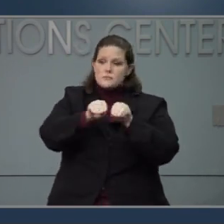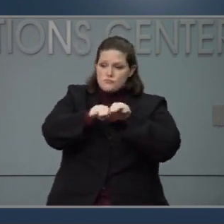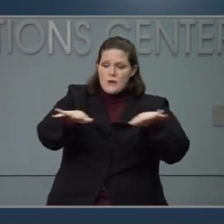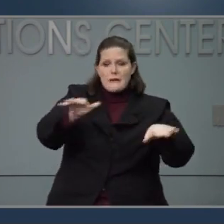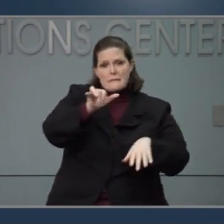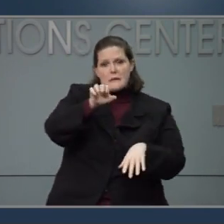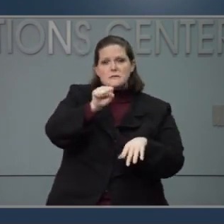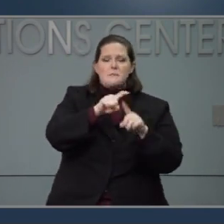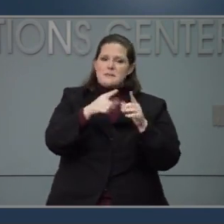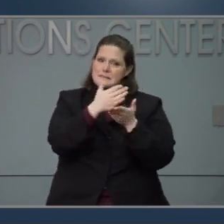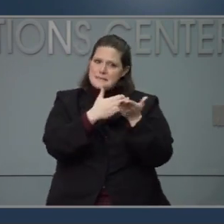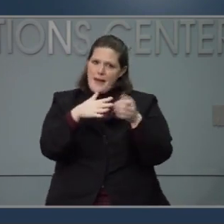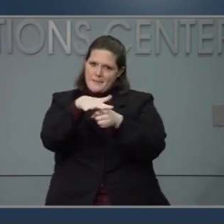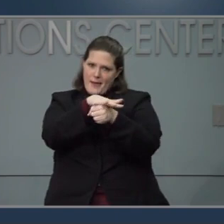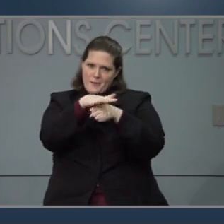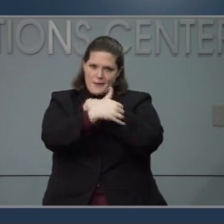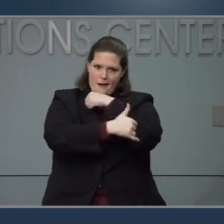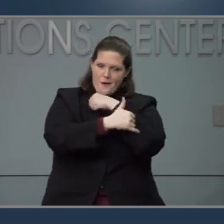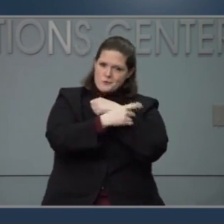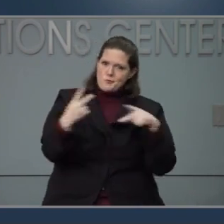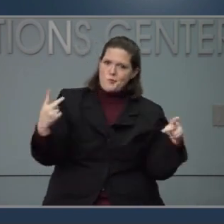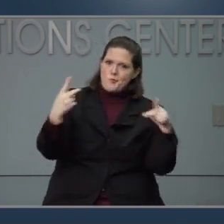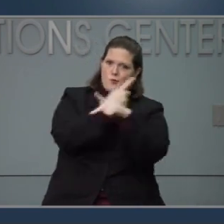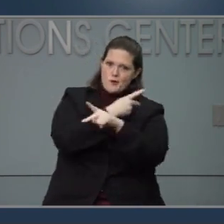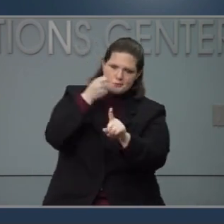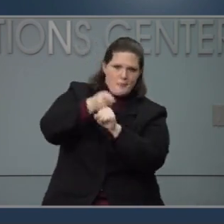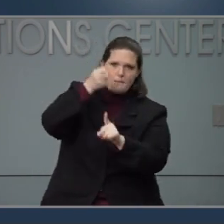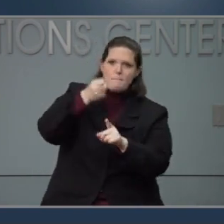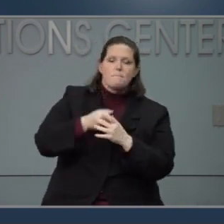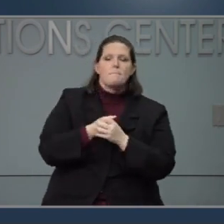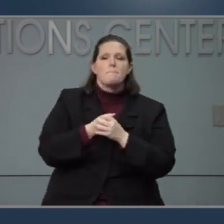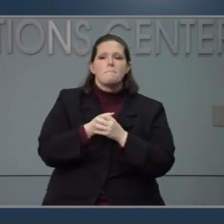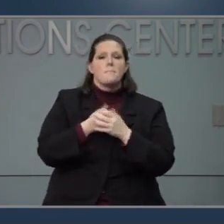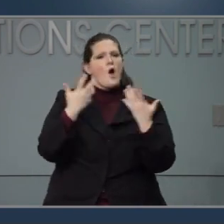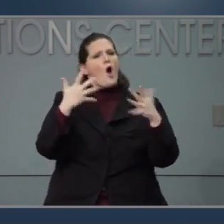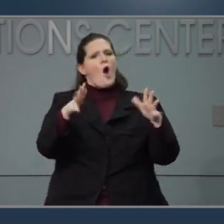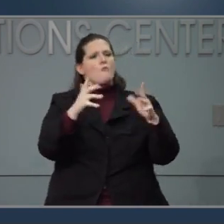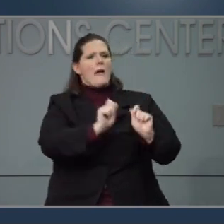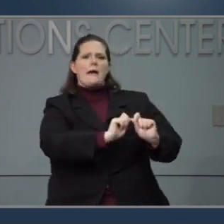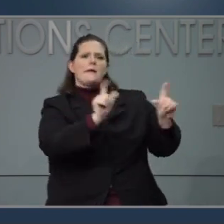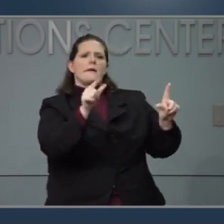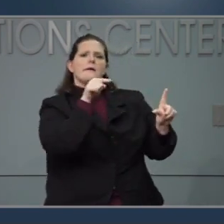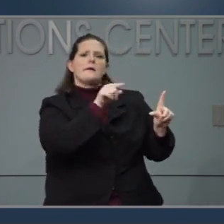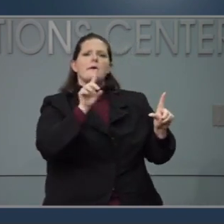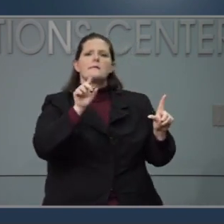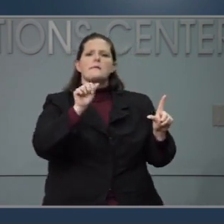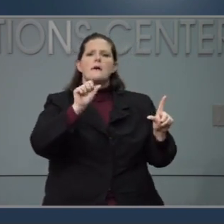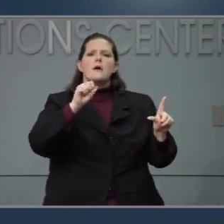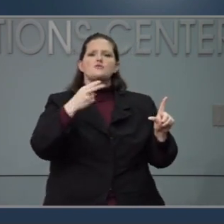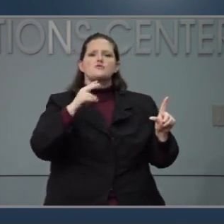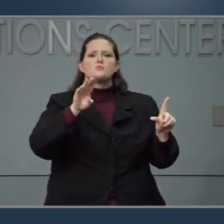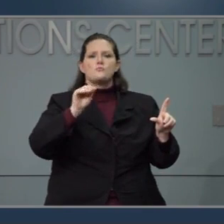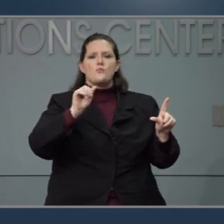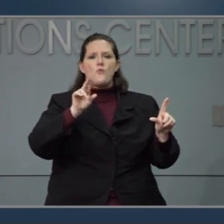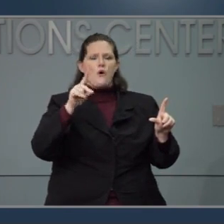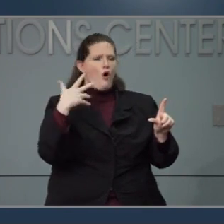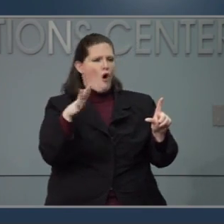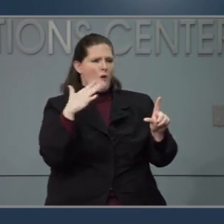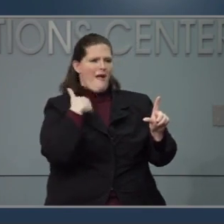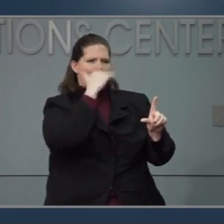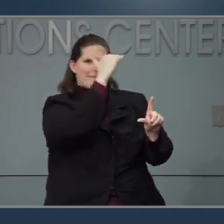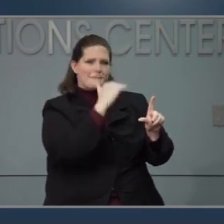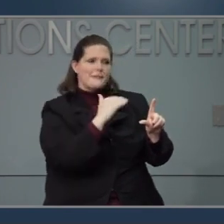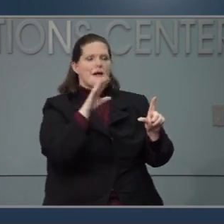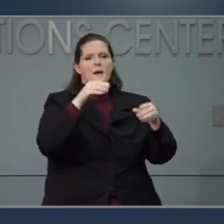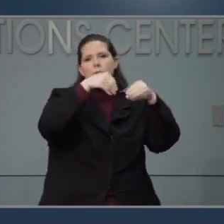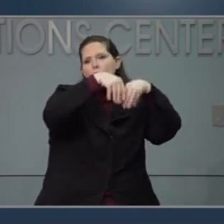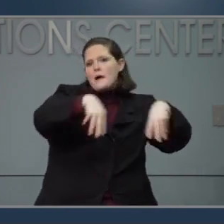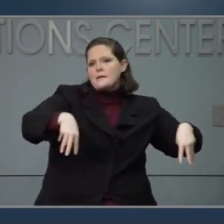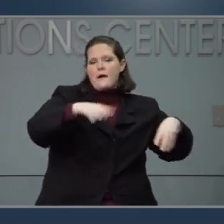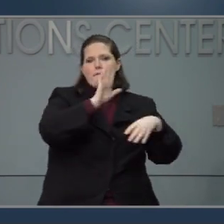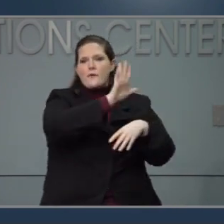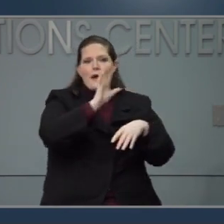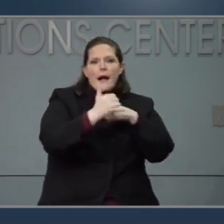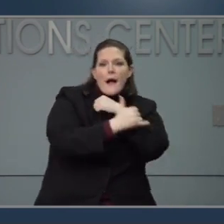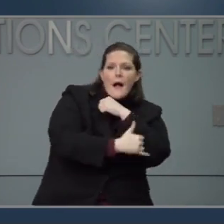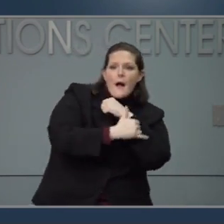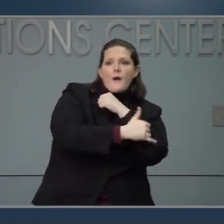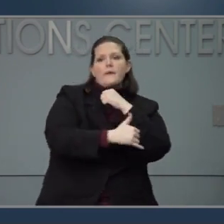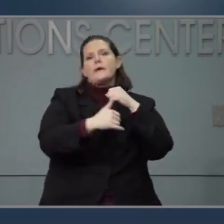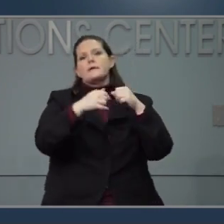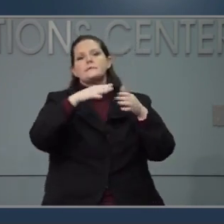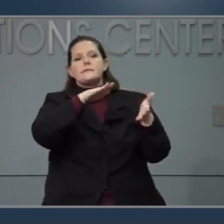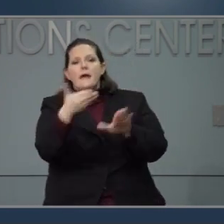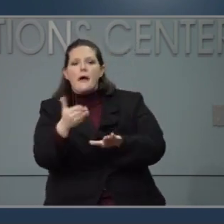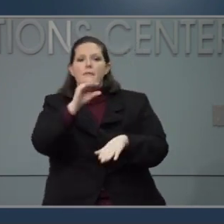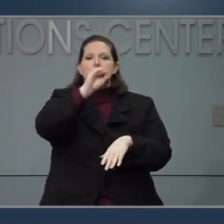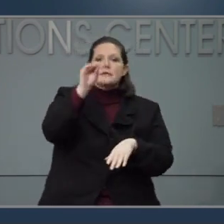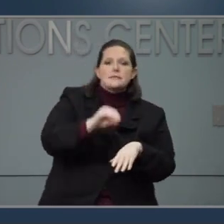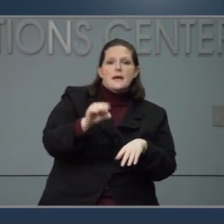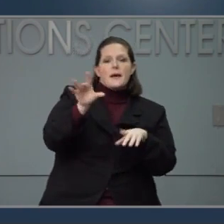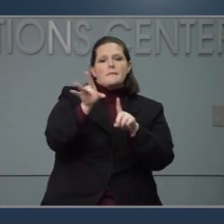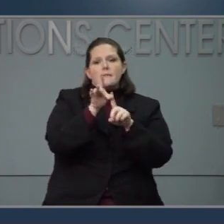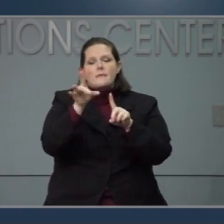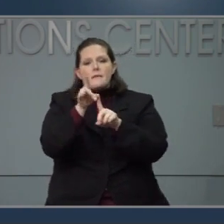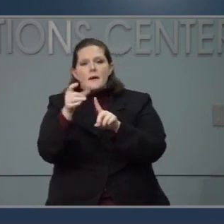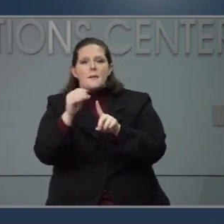ALL NORTH CAROLINA COUNTIES ARE EXPERIENCING HIGH LEVELS OF COMMUNITY TRANSIT -- TRANSMISSION OF COVID-19, BUT IT IS IMPACTING SOME COMMUNITIES HARDER.